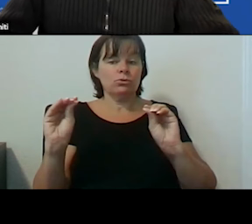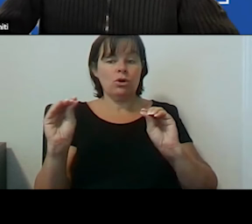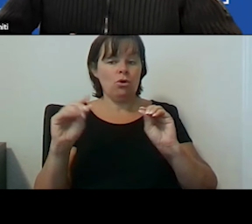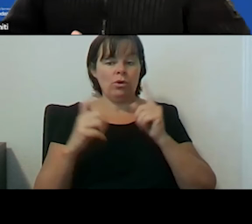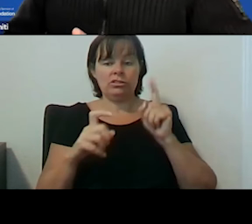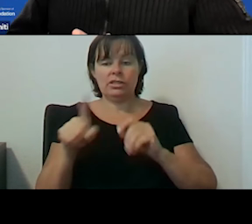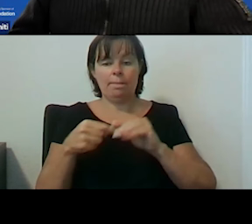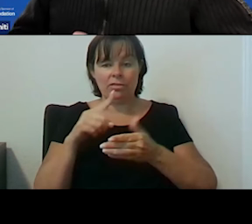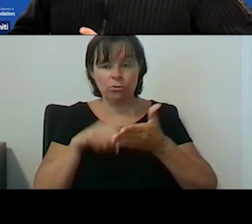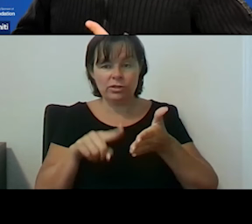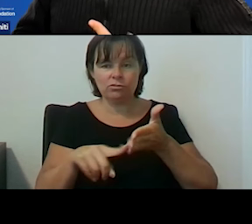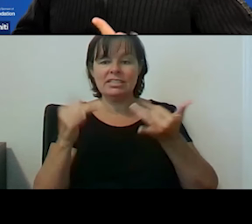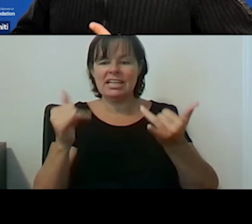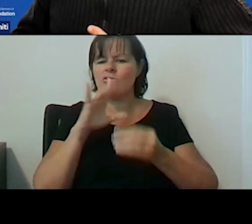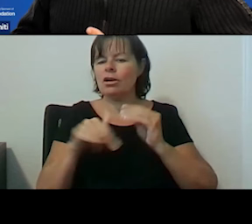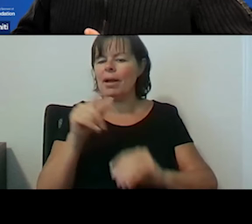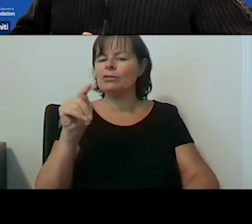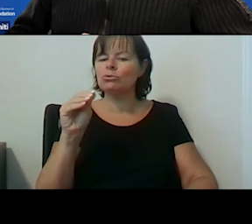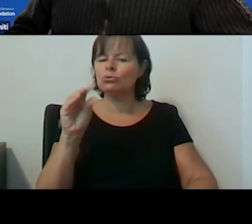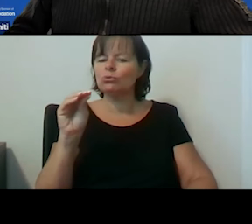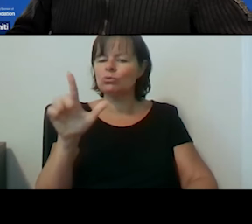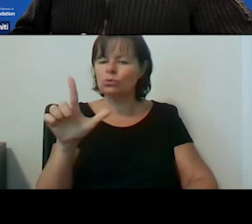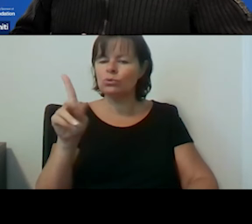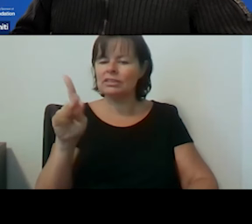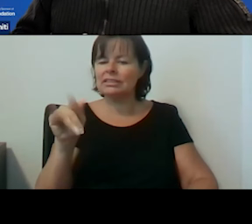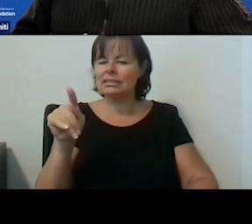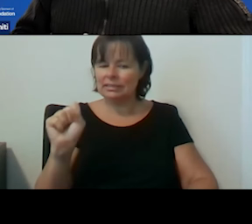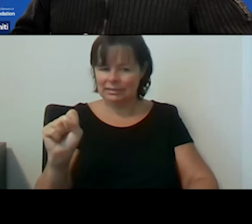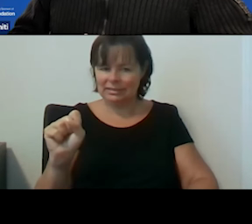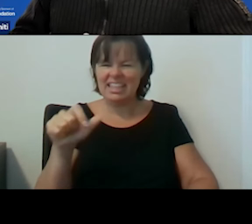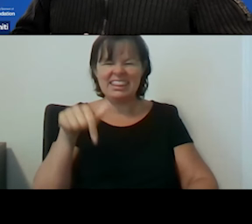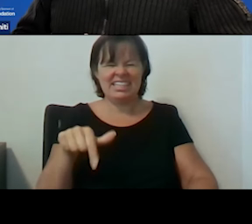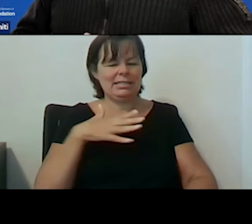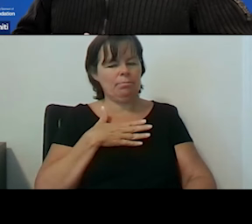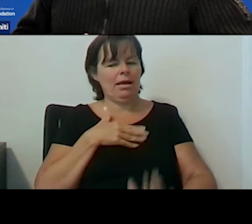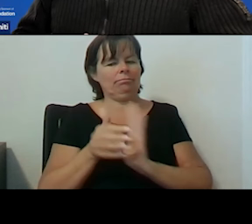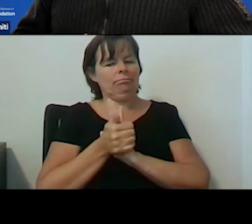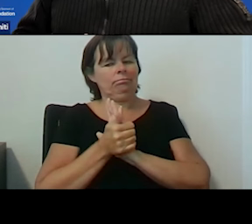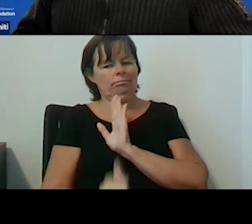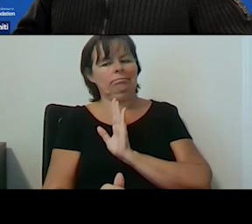I'm going to go into tool kits because this is where I really jam any any questions I don't